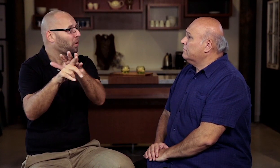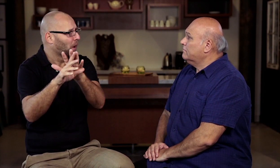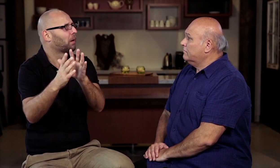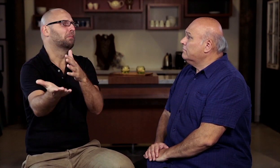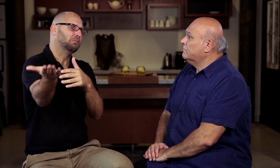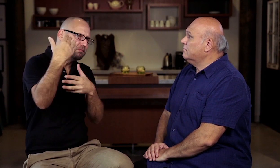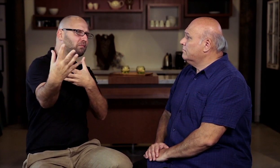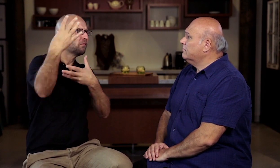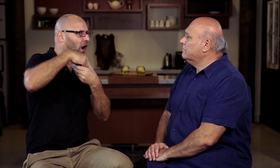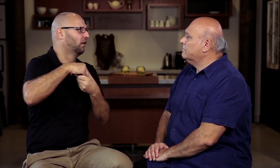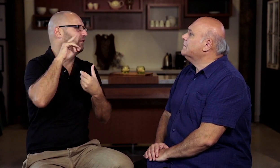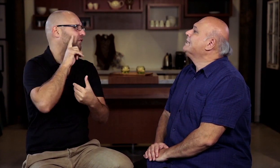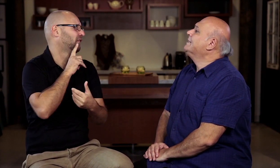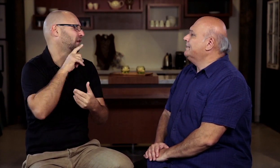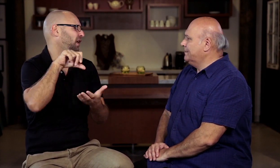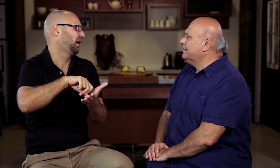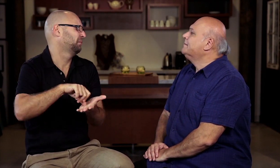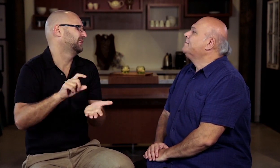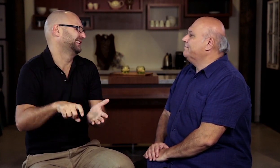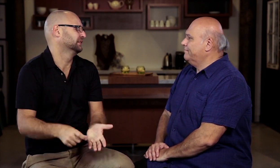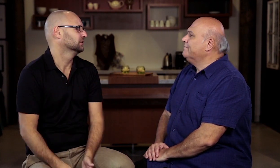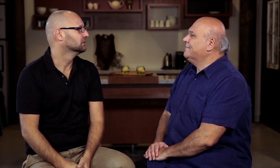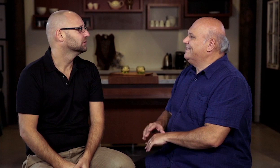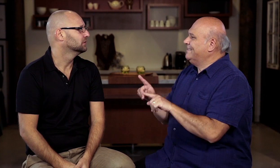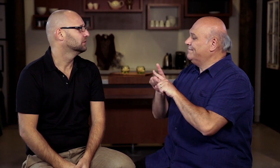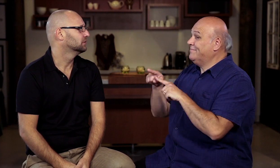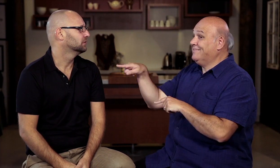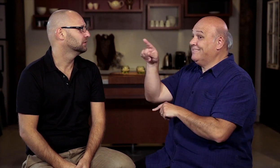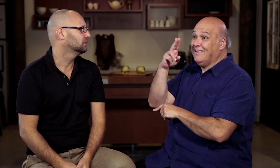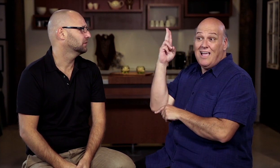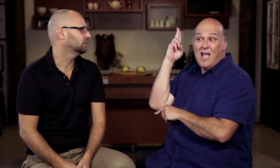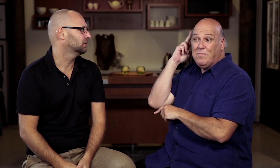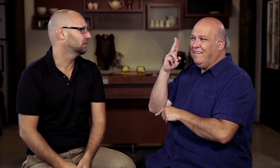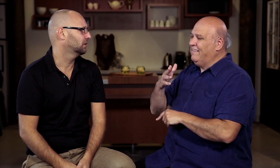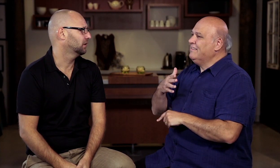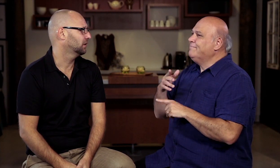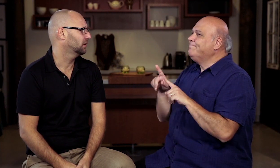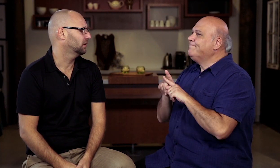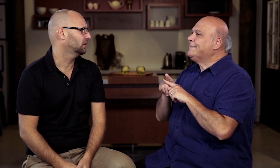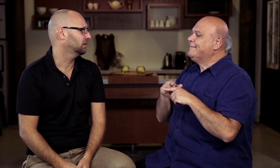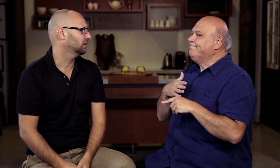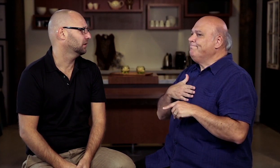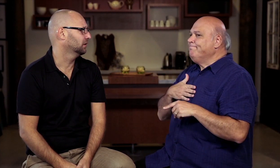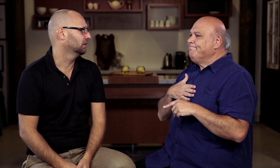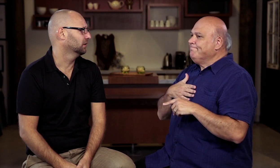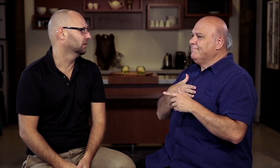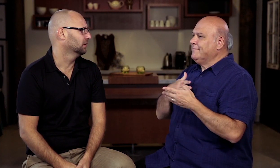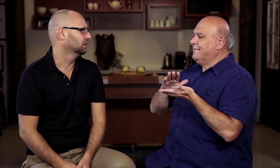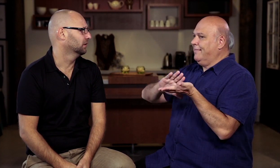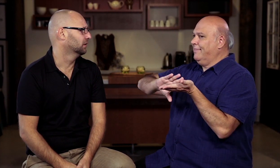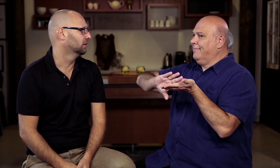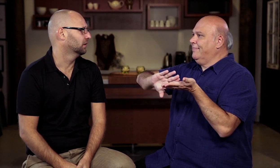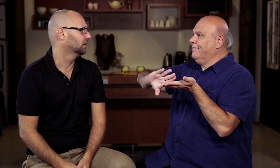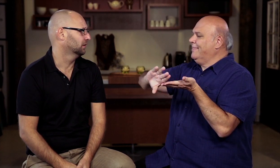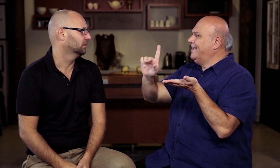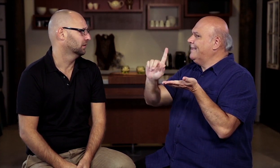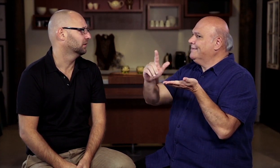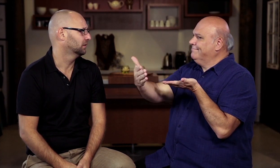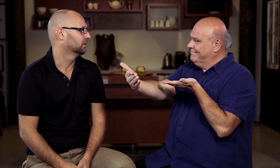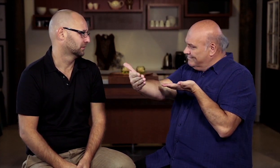include them. We need to get involve them in the Deaf Club. Children with cochlear implants are being left out, we need to engage